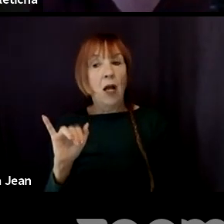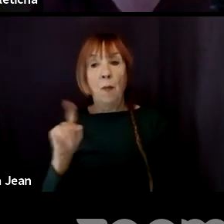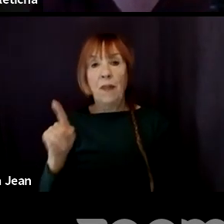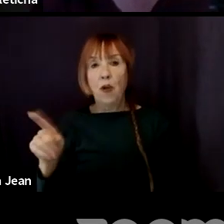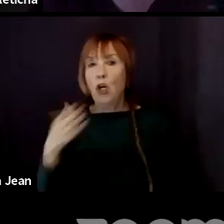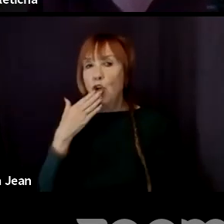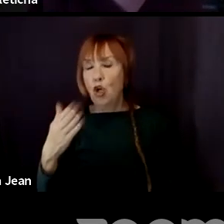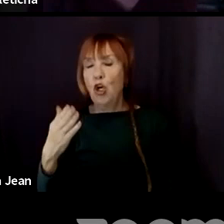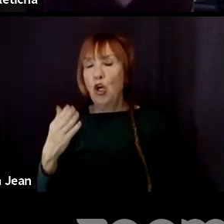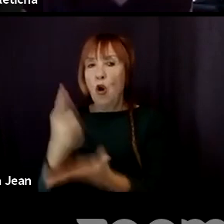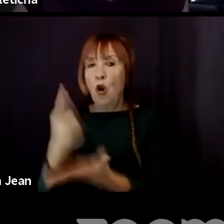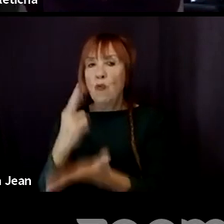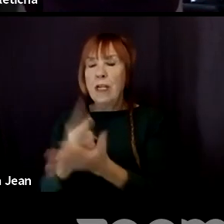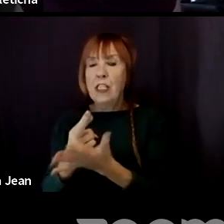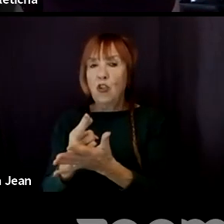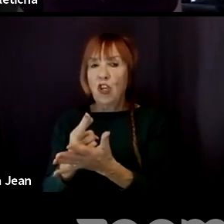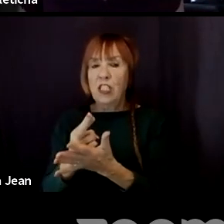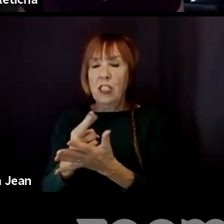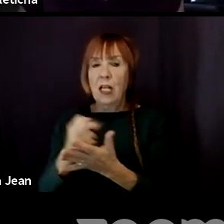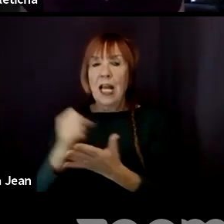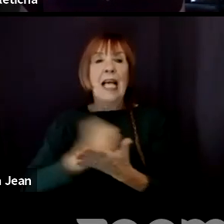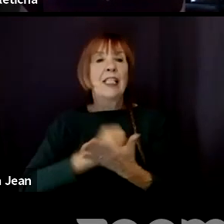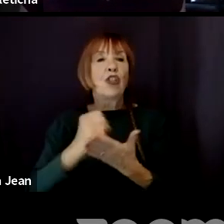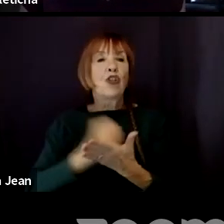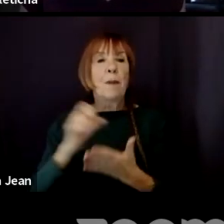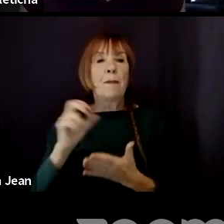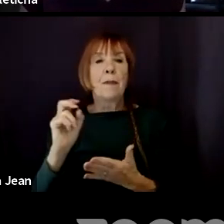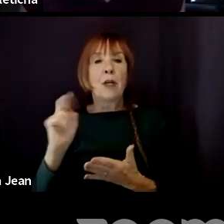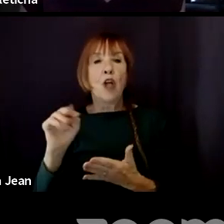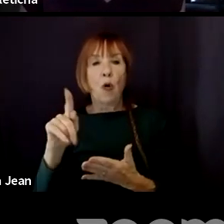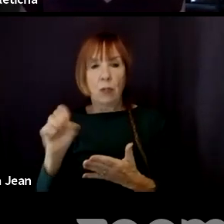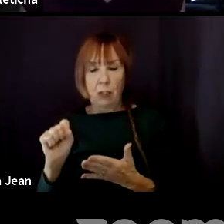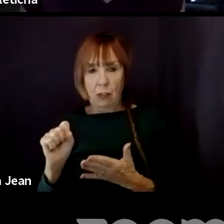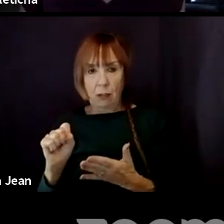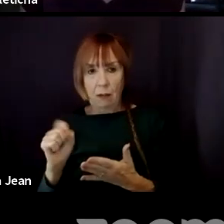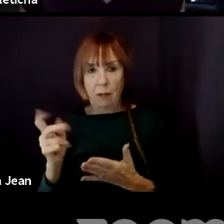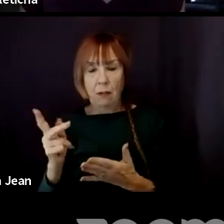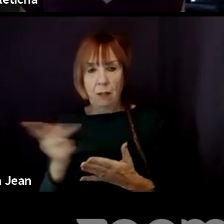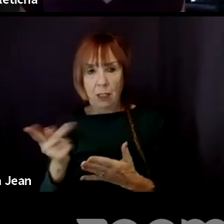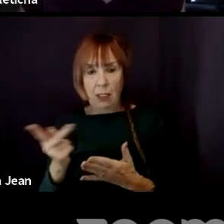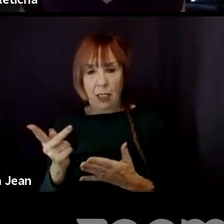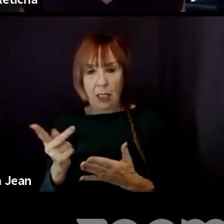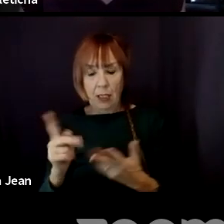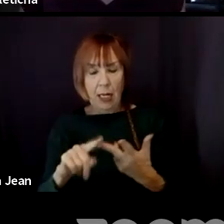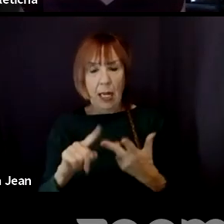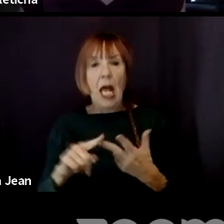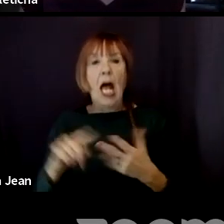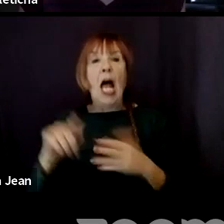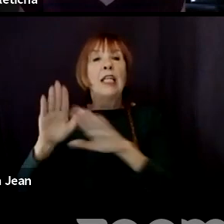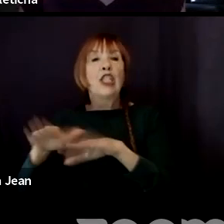those two script notes and children of 10 do and then as far as books,